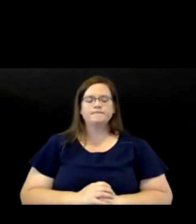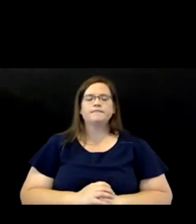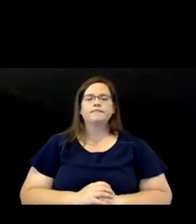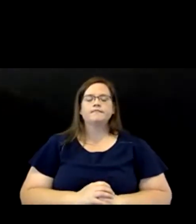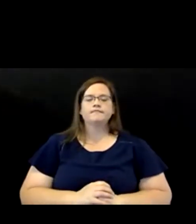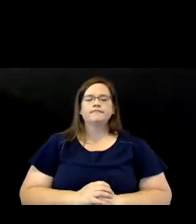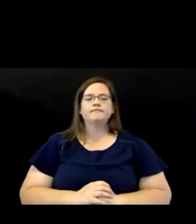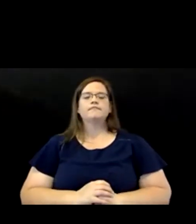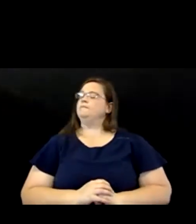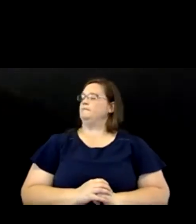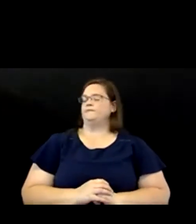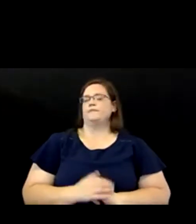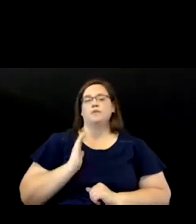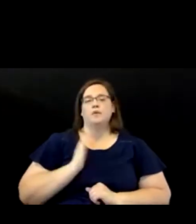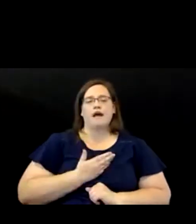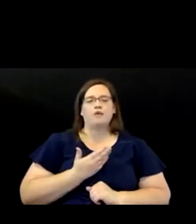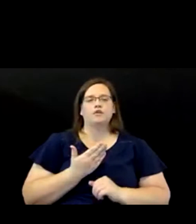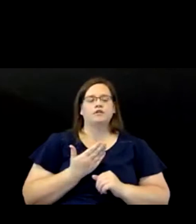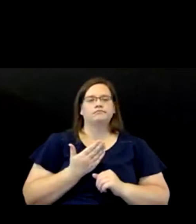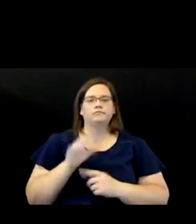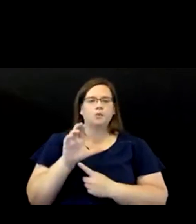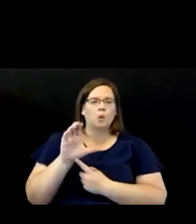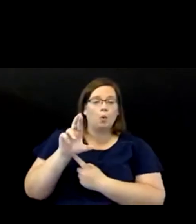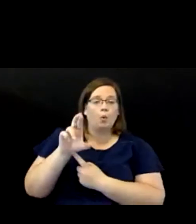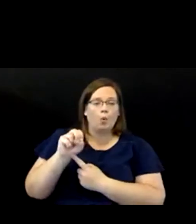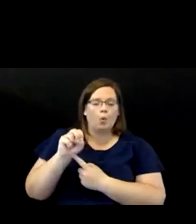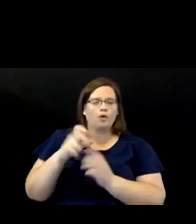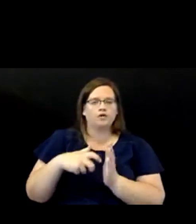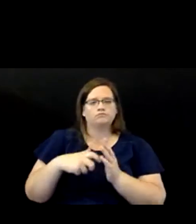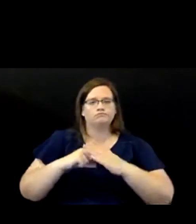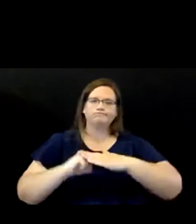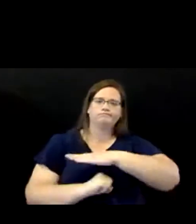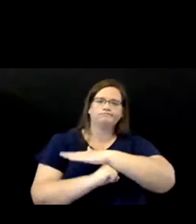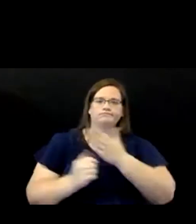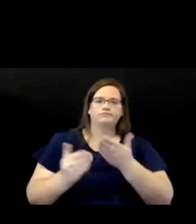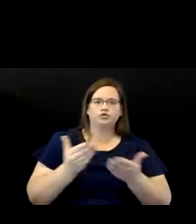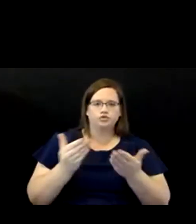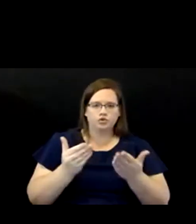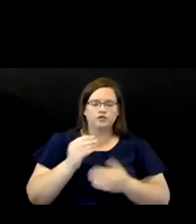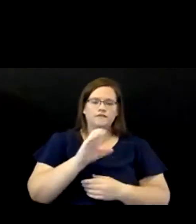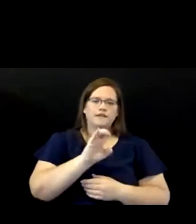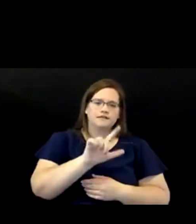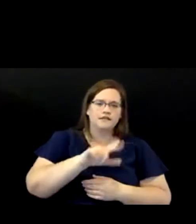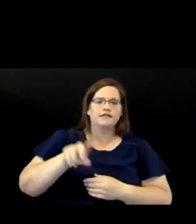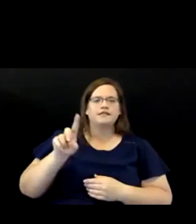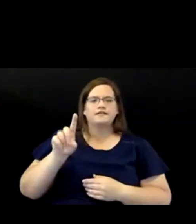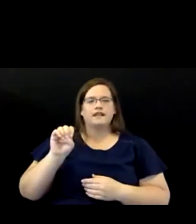So the core services, these are the core services that are provided . And it's helped planned for through the state.